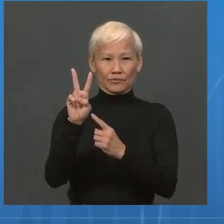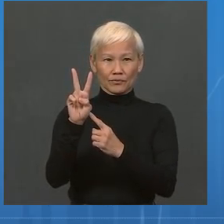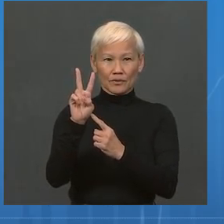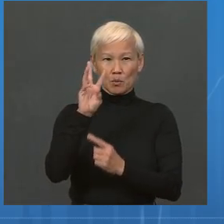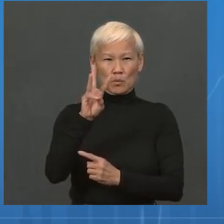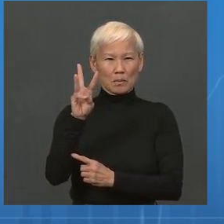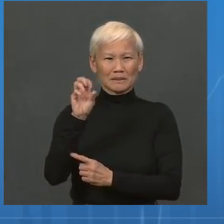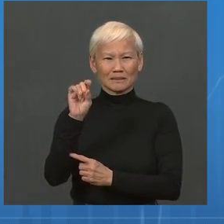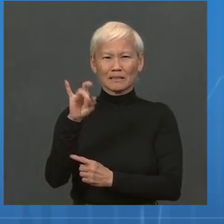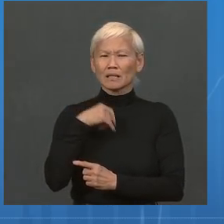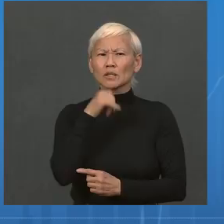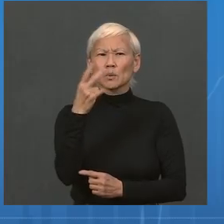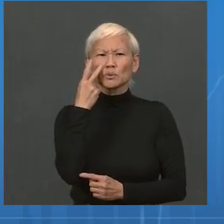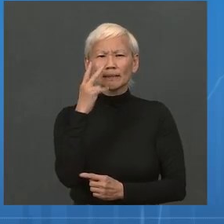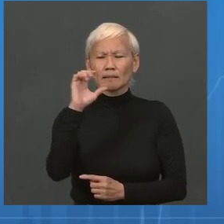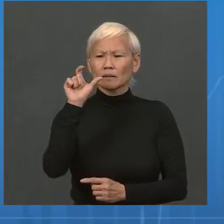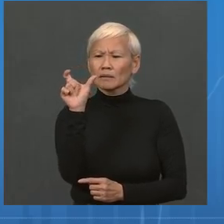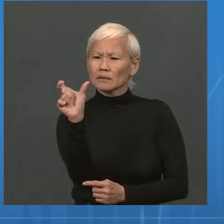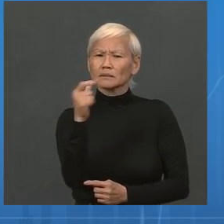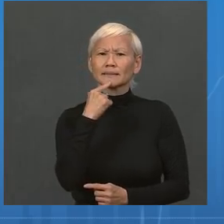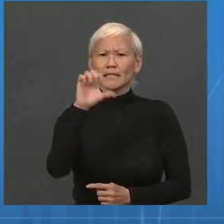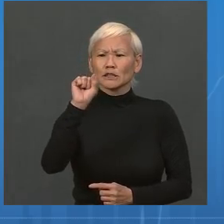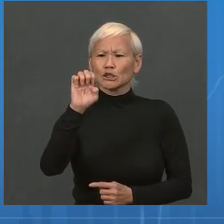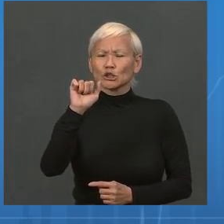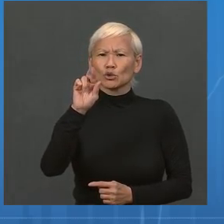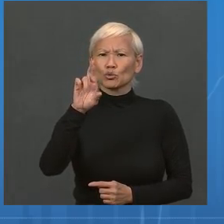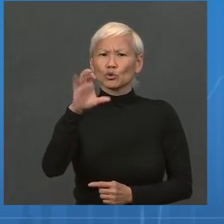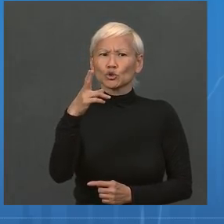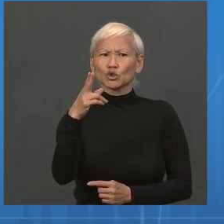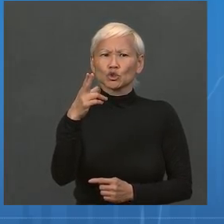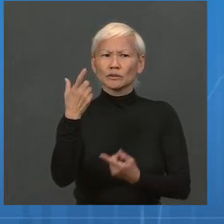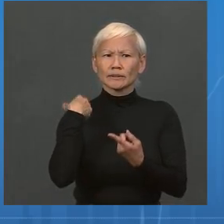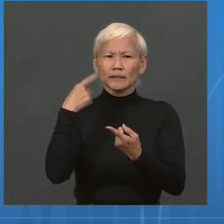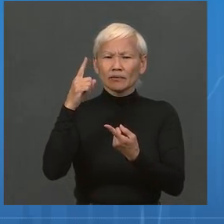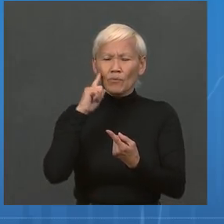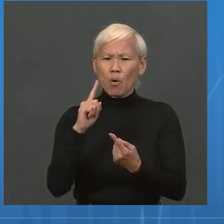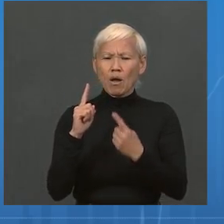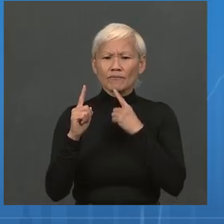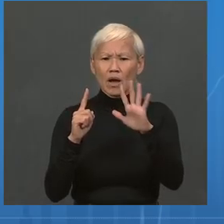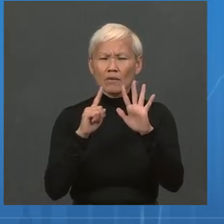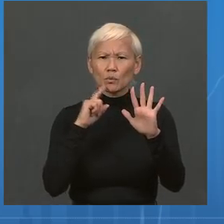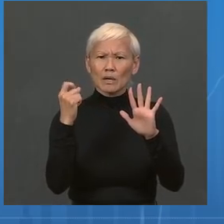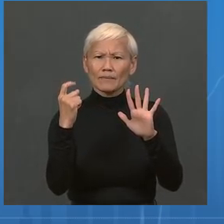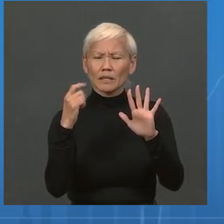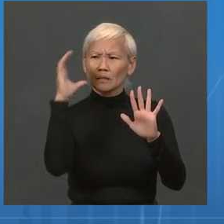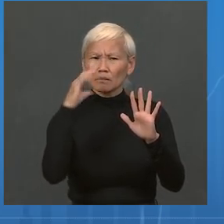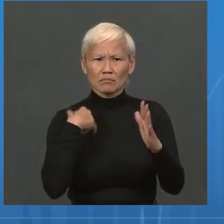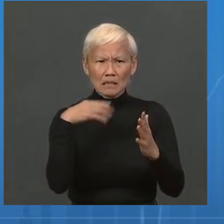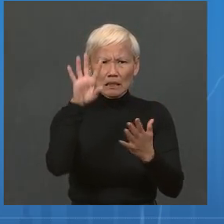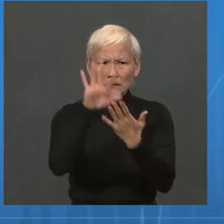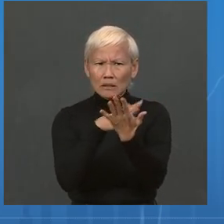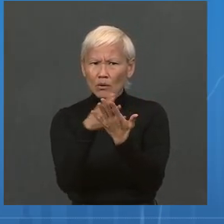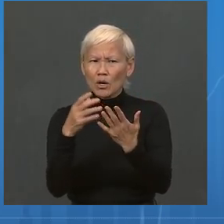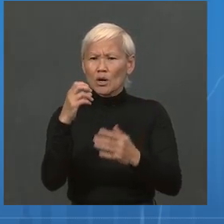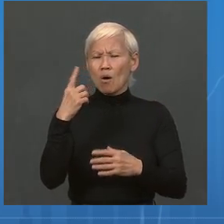for the Pfizer vaccines for children ages 5 to 11. The only listing was for 12 and older. And with all of the advanced preparation,